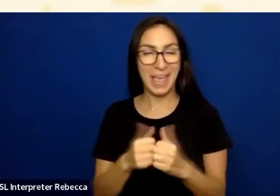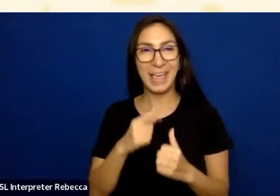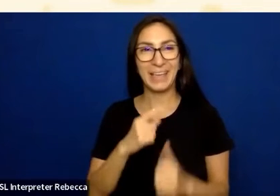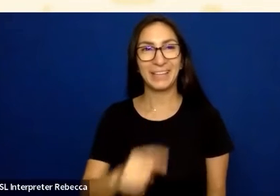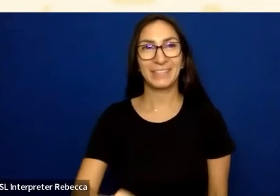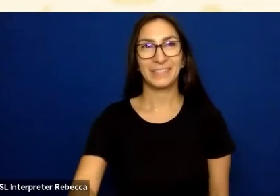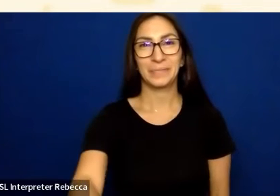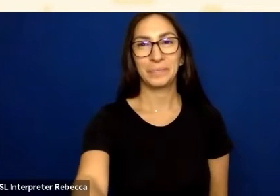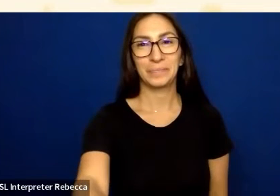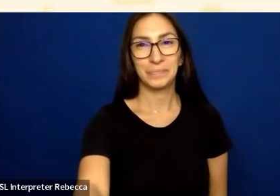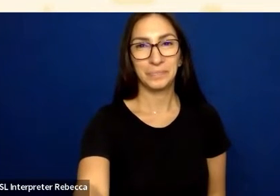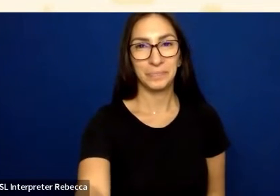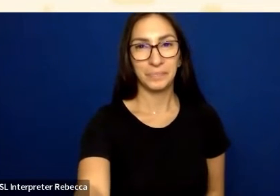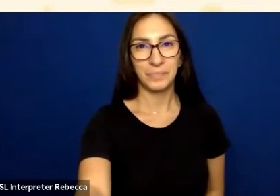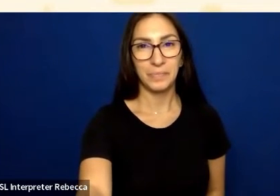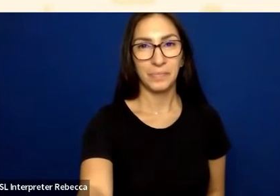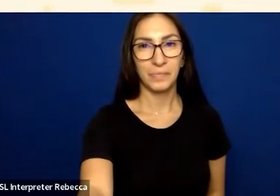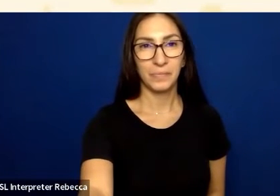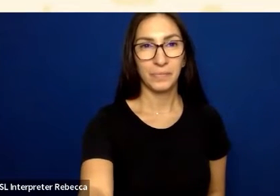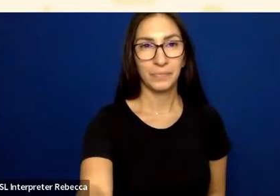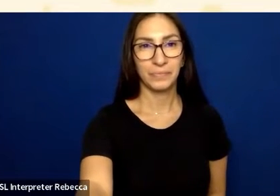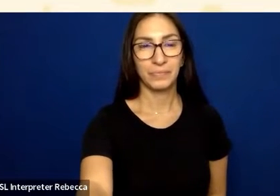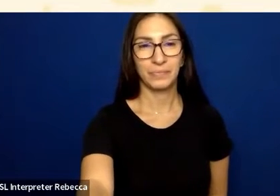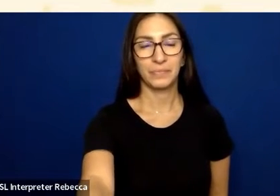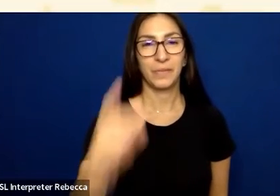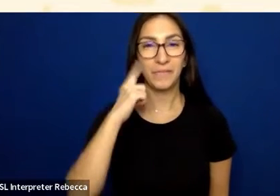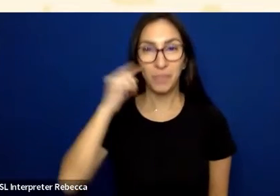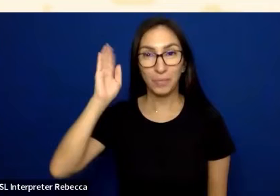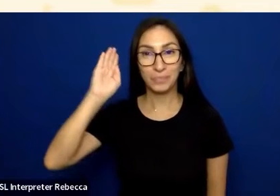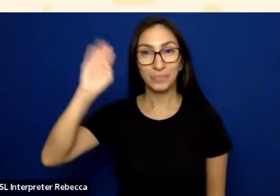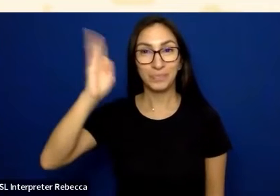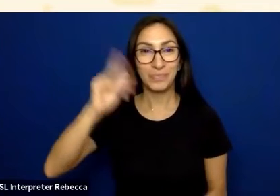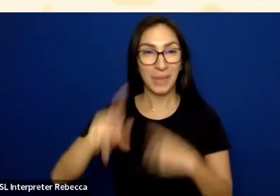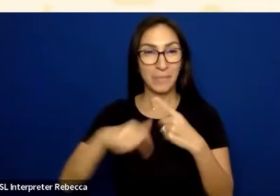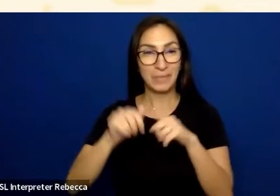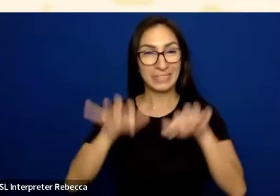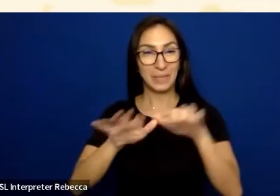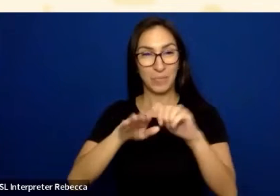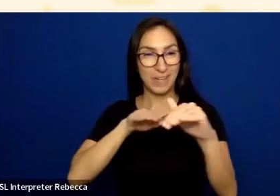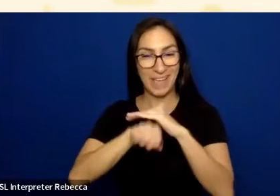how to code for keyboard access in WordPress with Priti Rohra. A little background on Priti.